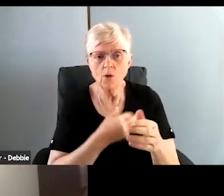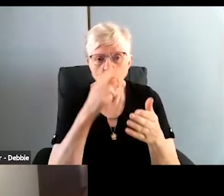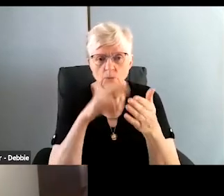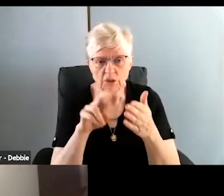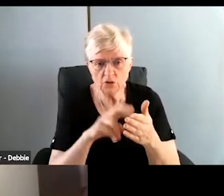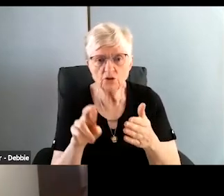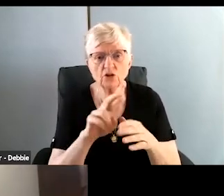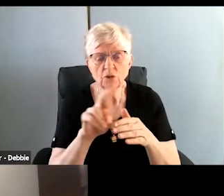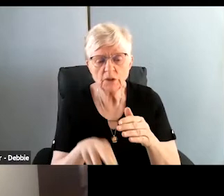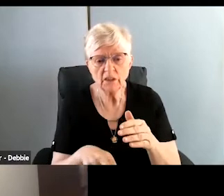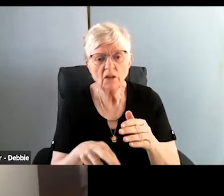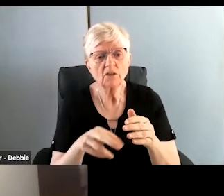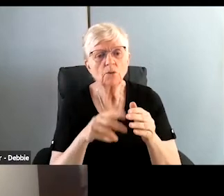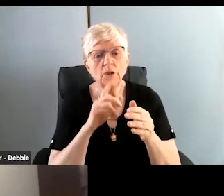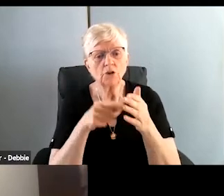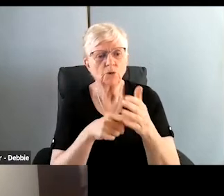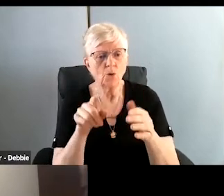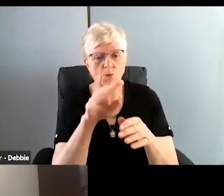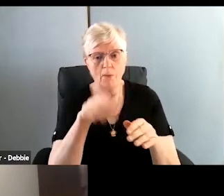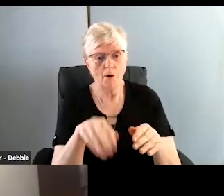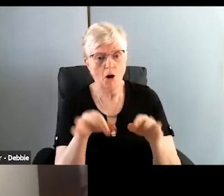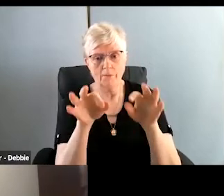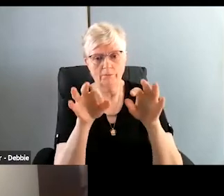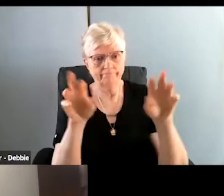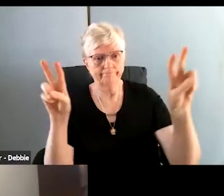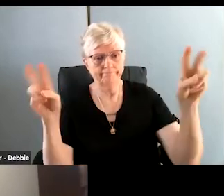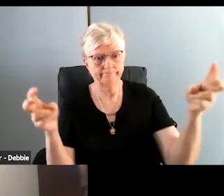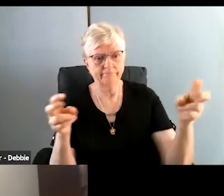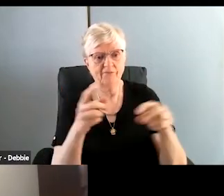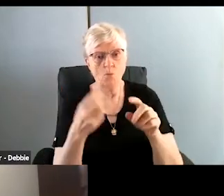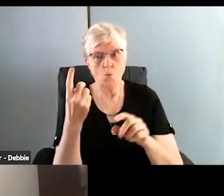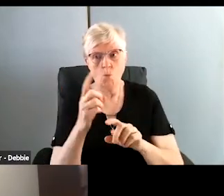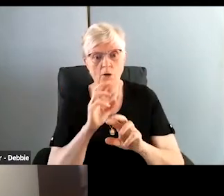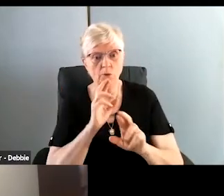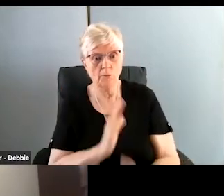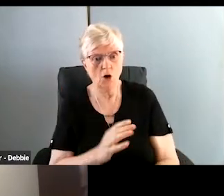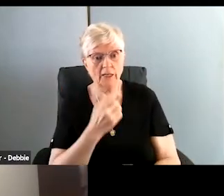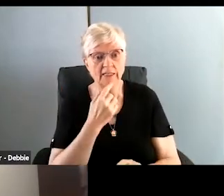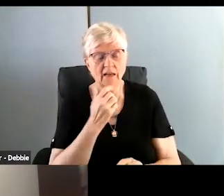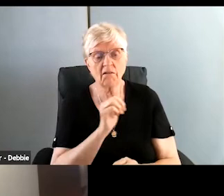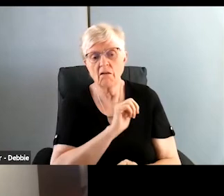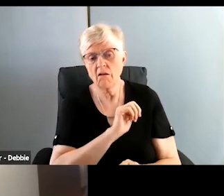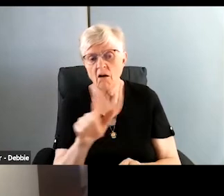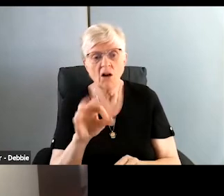BE REFLECTED IN THE QUOTE AT THE BOTTOM. SO FROM ONE RESPONDENT, WE HEARD "ALL THE VIRTUAL MEDICAL